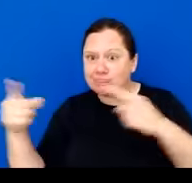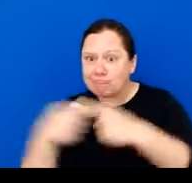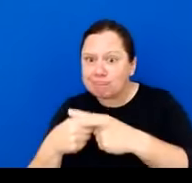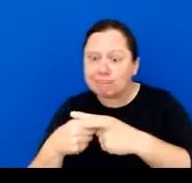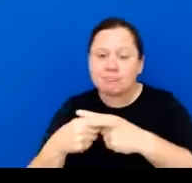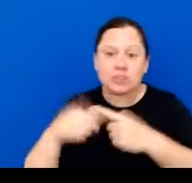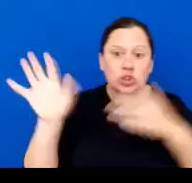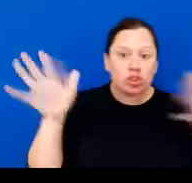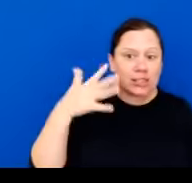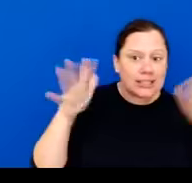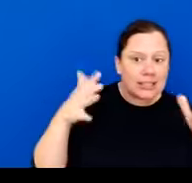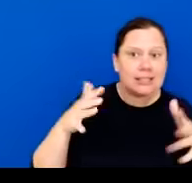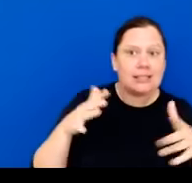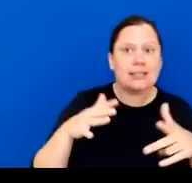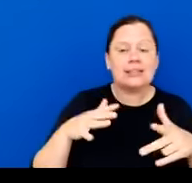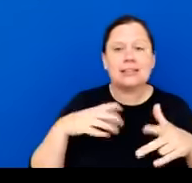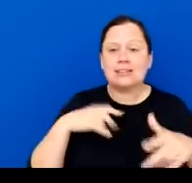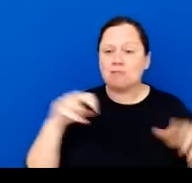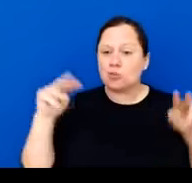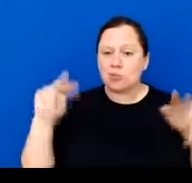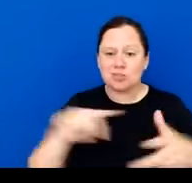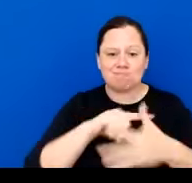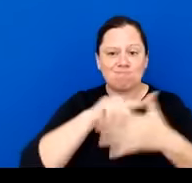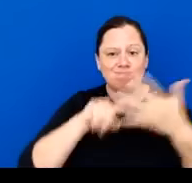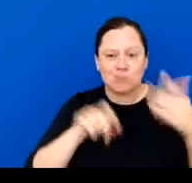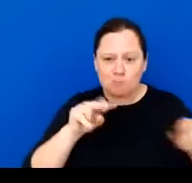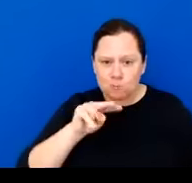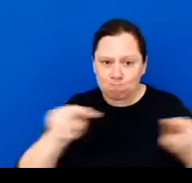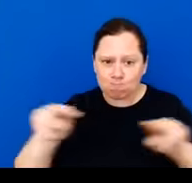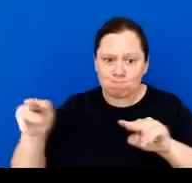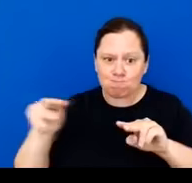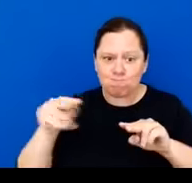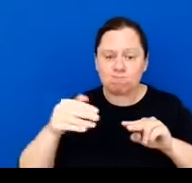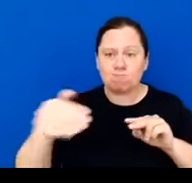those so my big concern is going to be over in this area